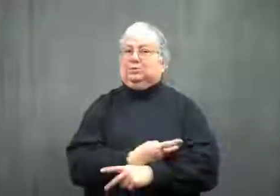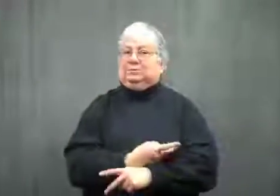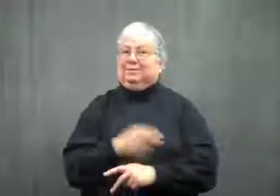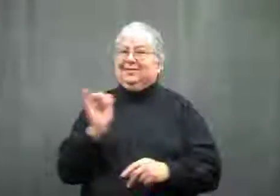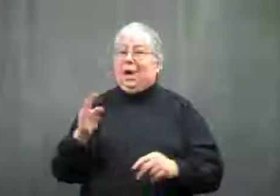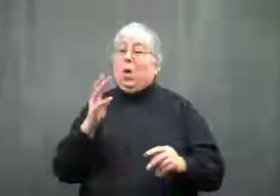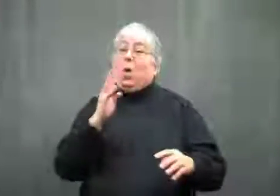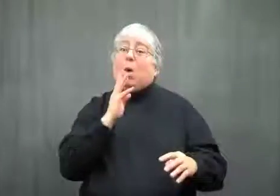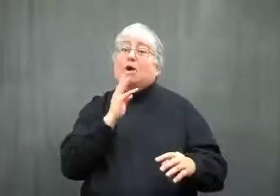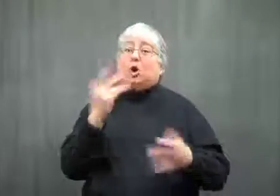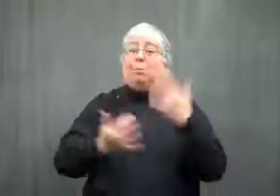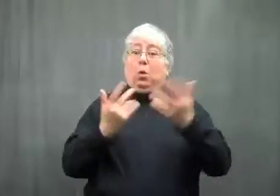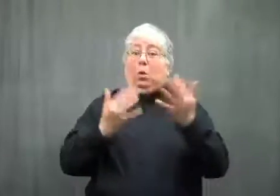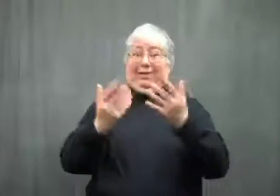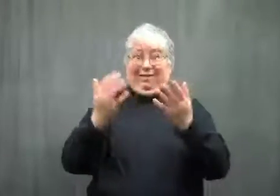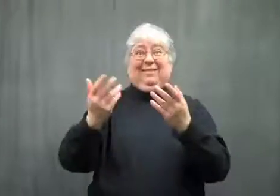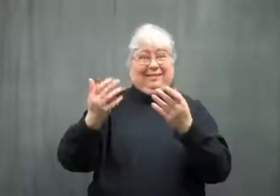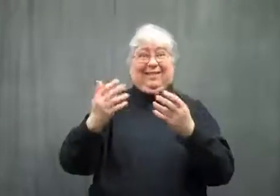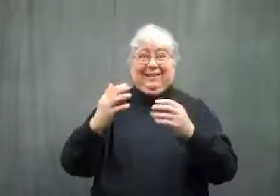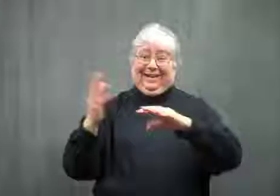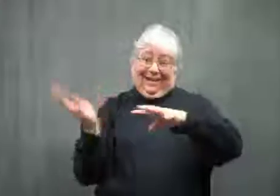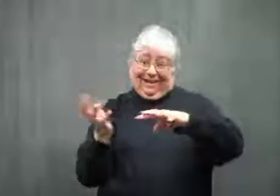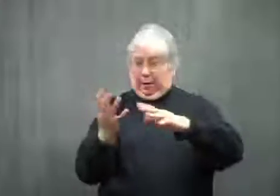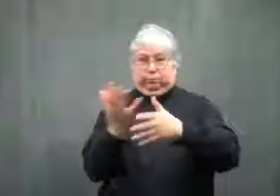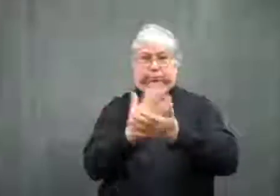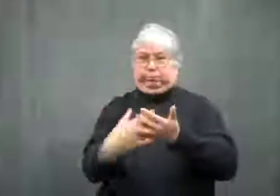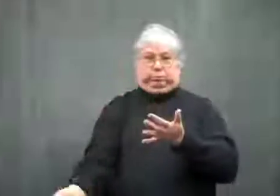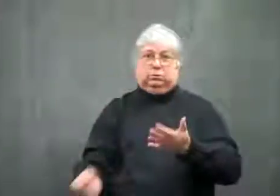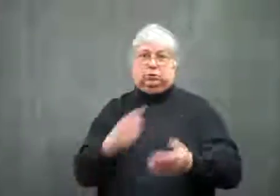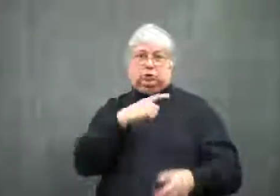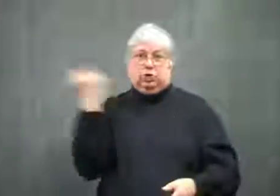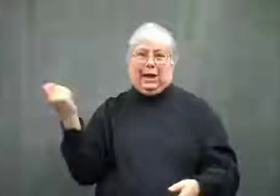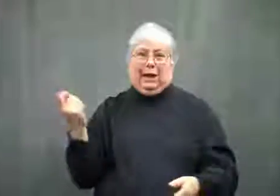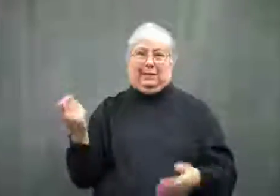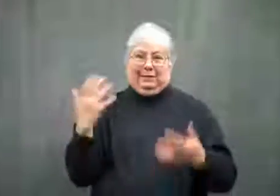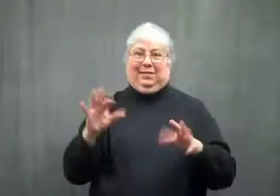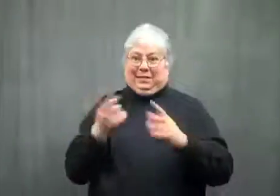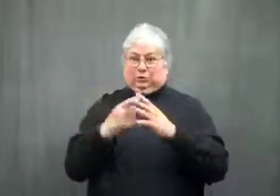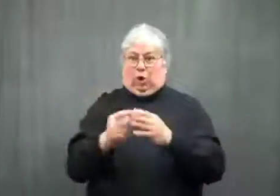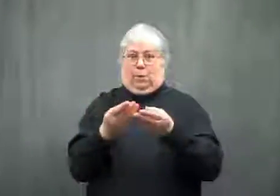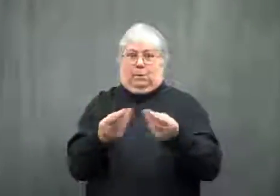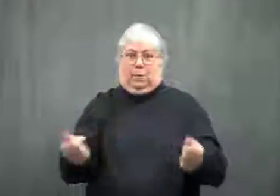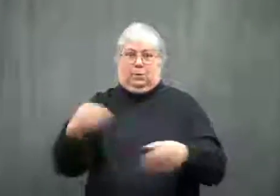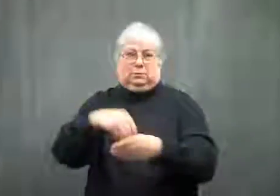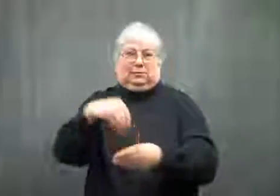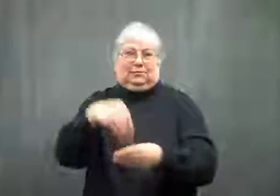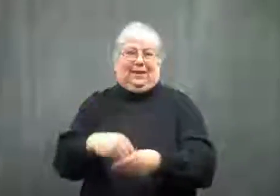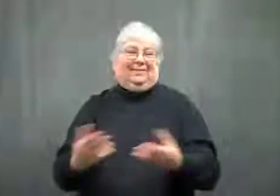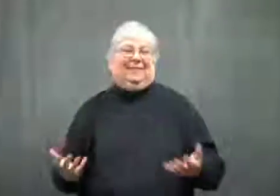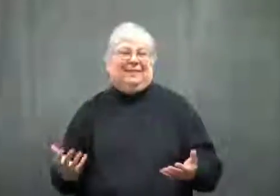The water boiled away, and left it dry. It started to meltdown.